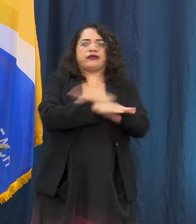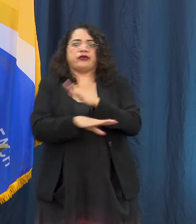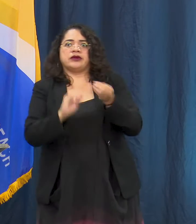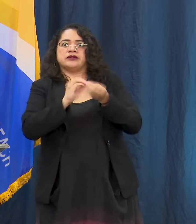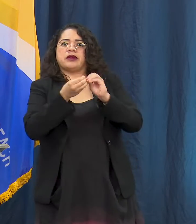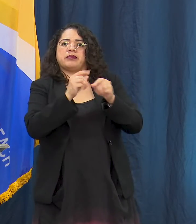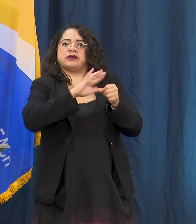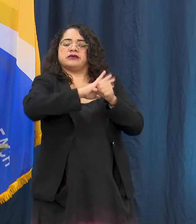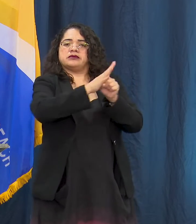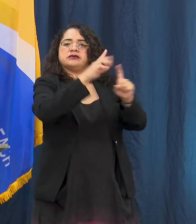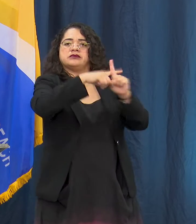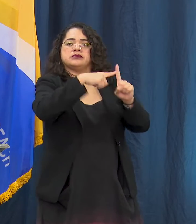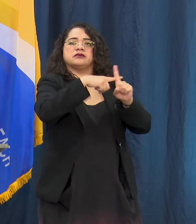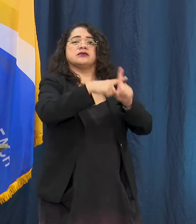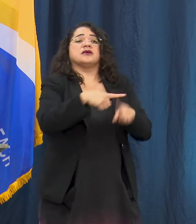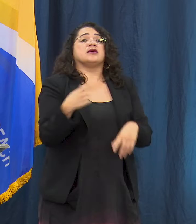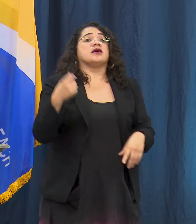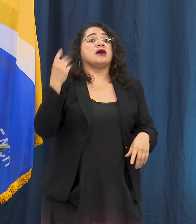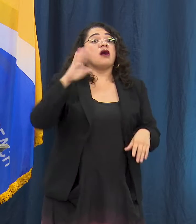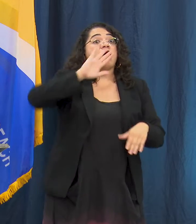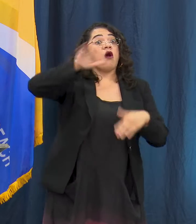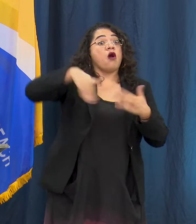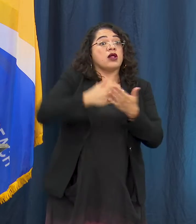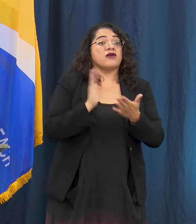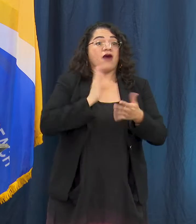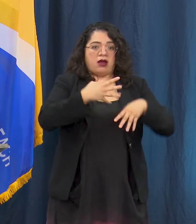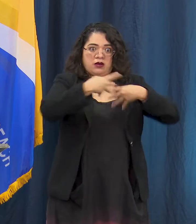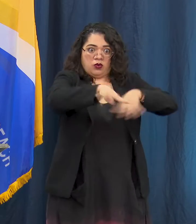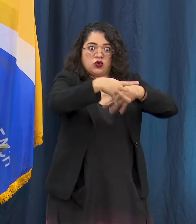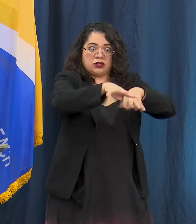protesters are outdoors and the majority of them were wearing face coverings.